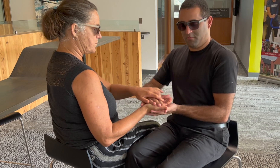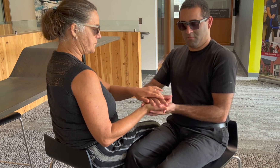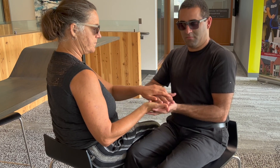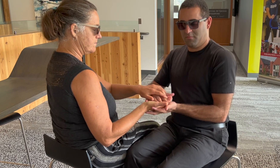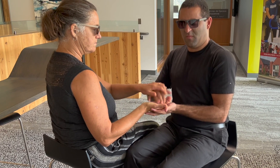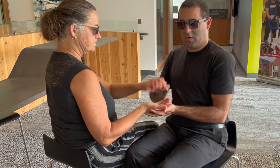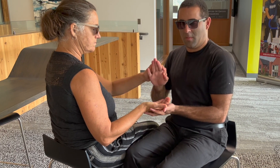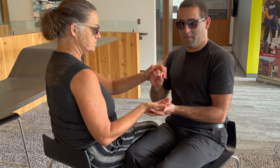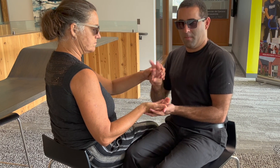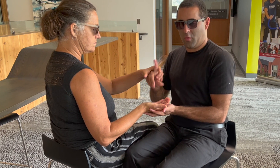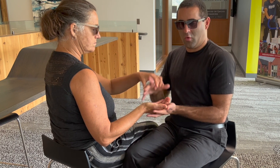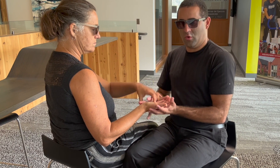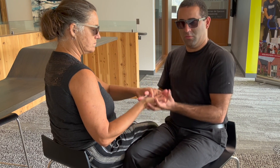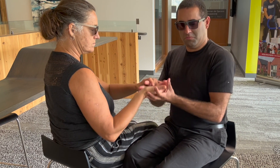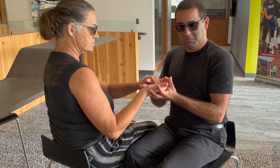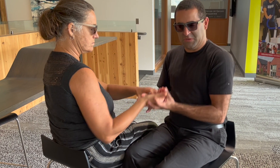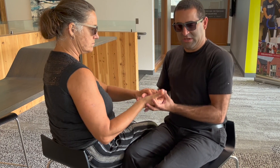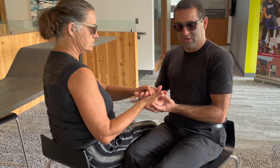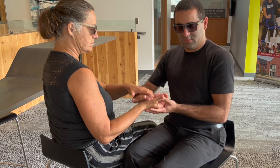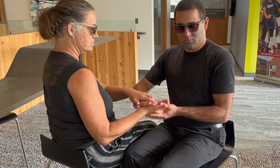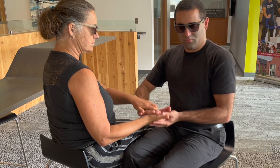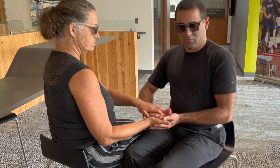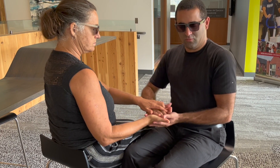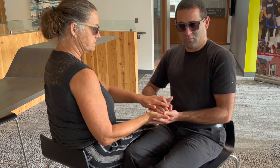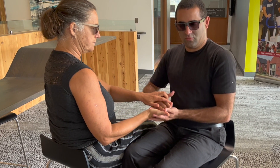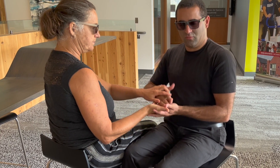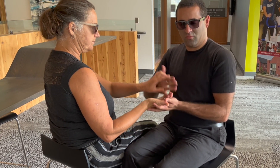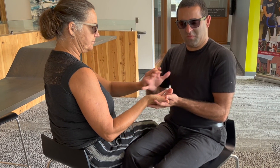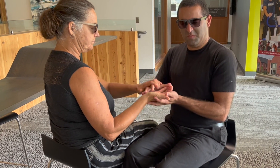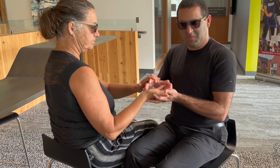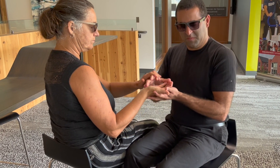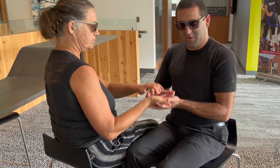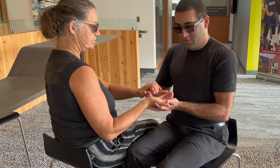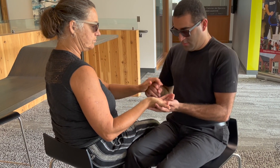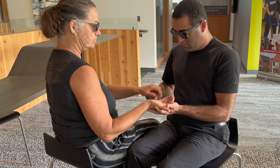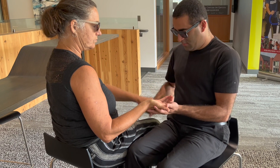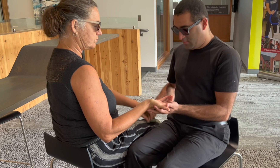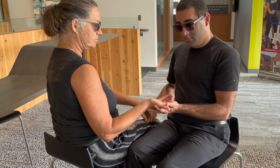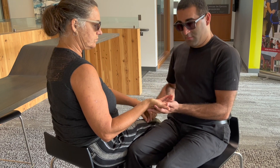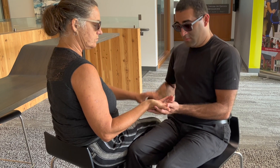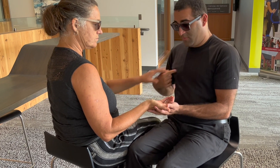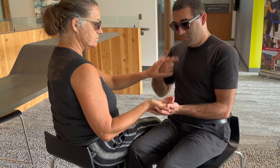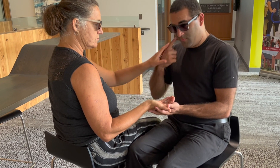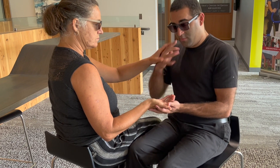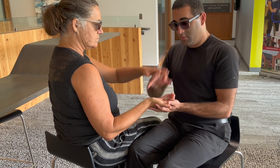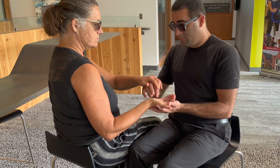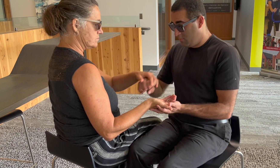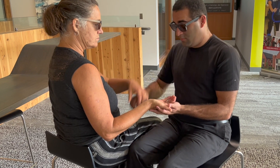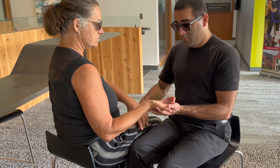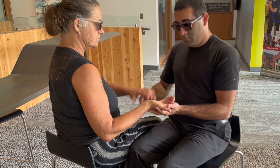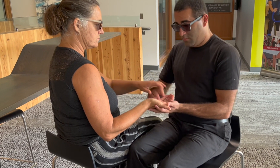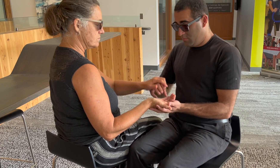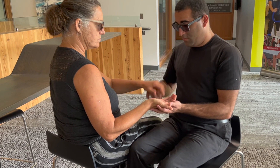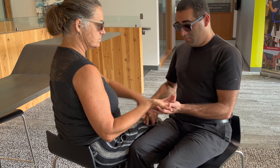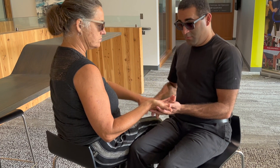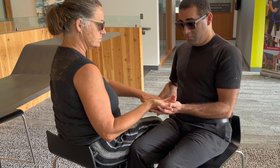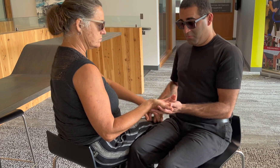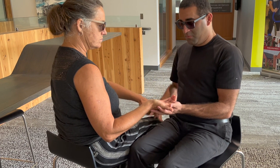Next in the process, we need a large bowl. The H2 becomes the bowl, while my H1 gathers the prepared ingredients